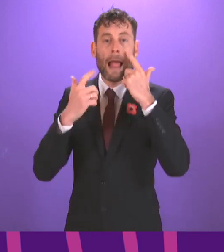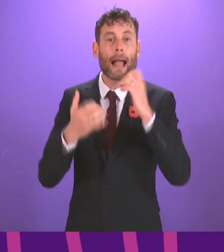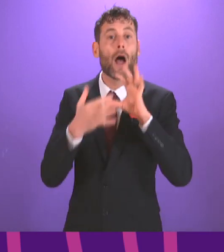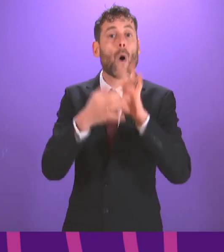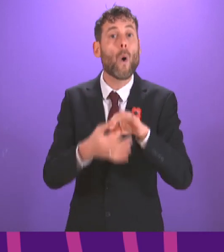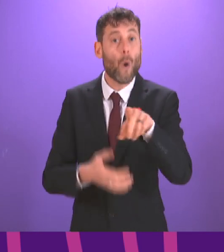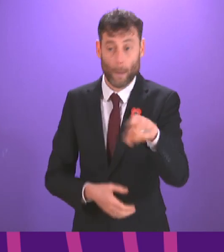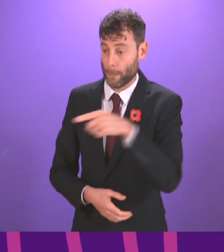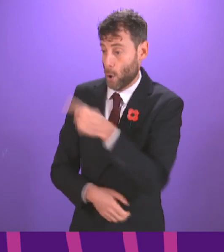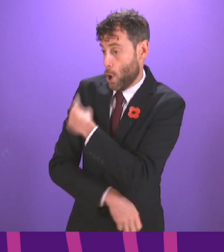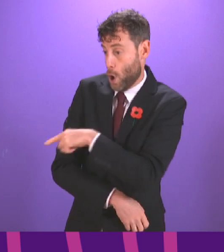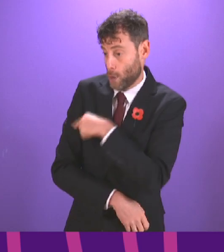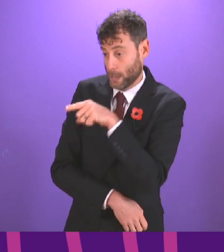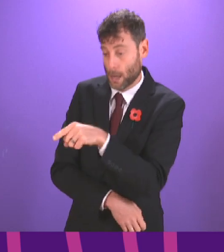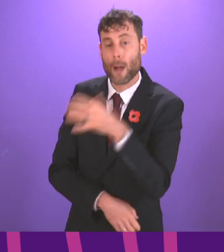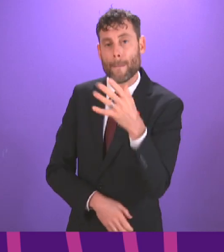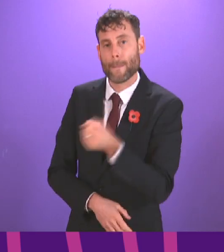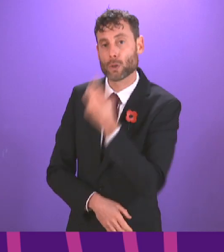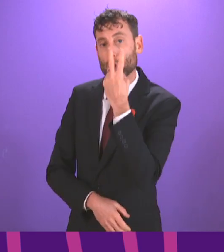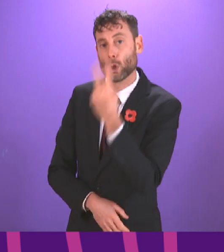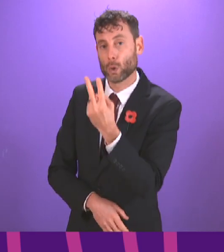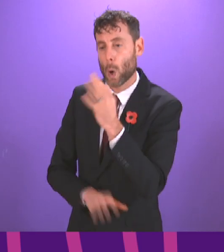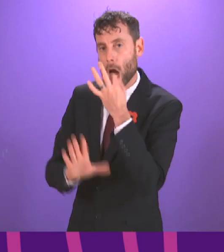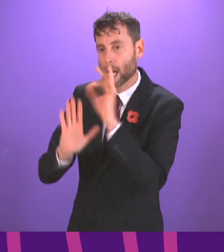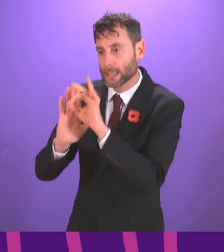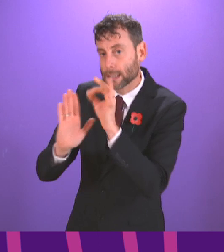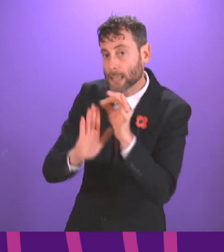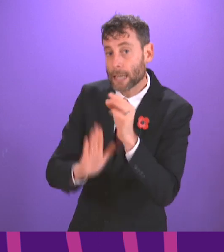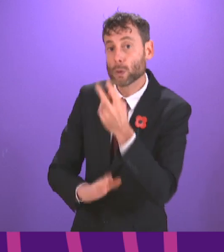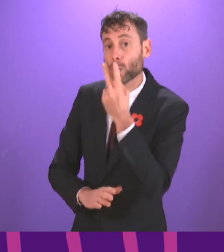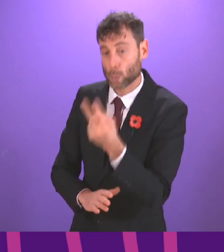The First Minister: That is what we say should happen. I accept